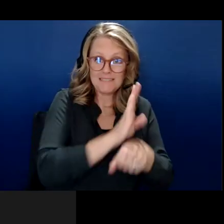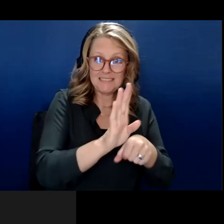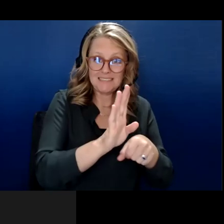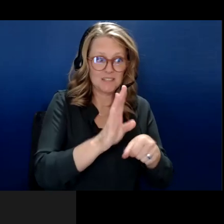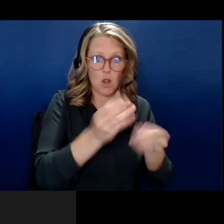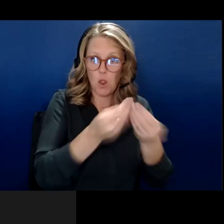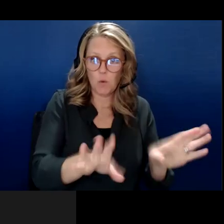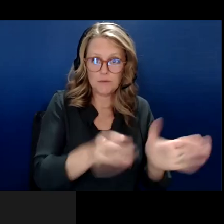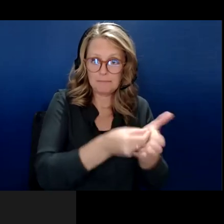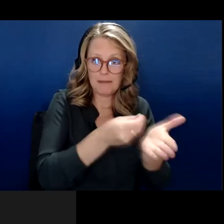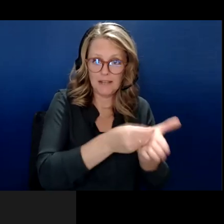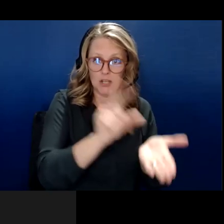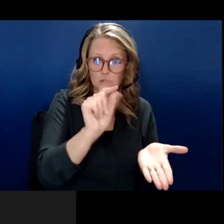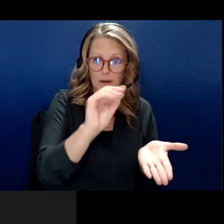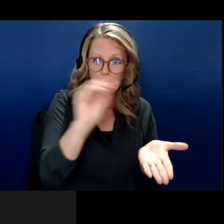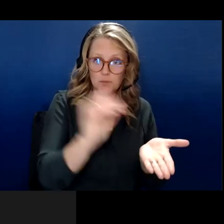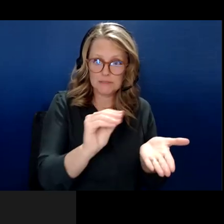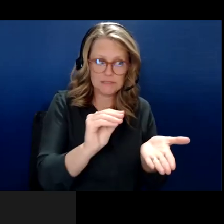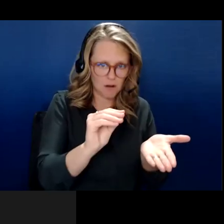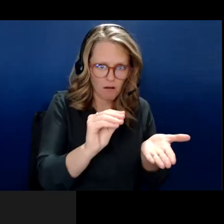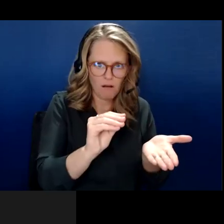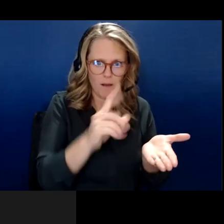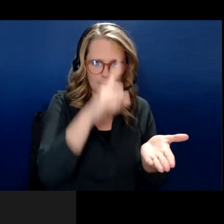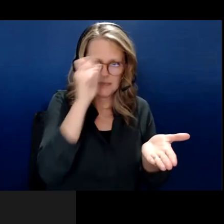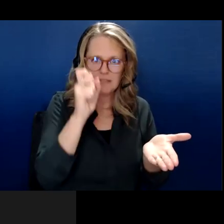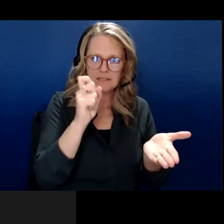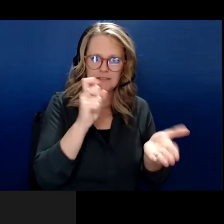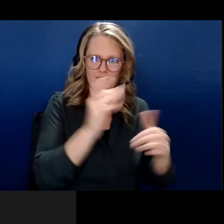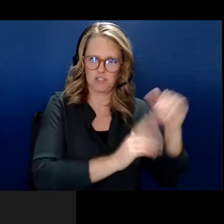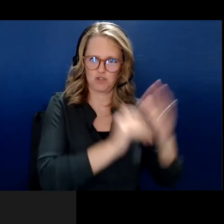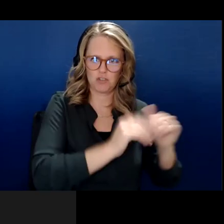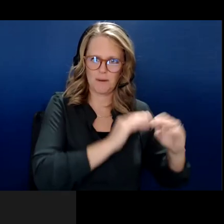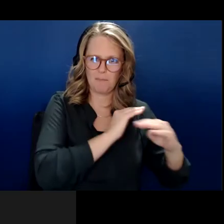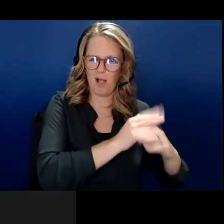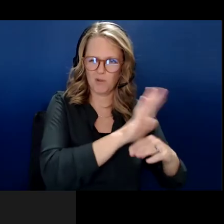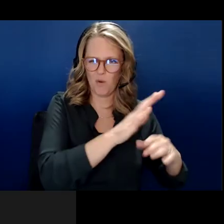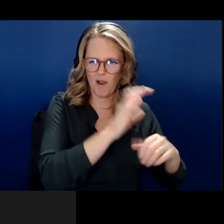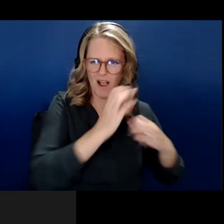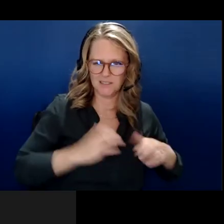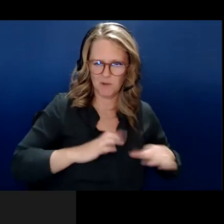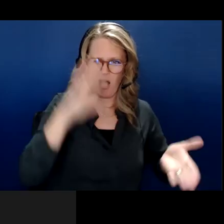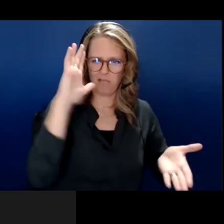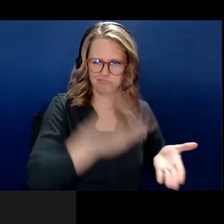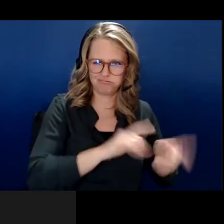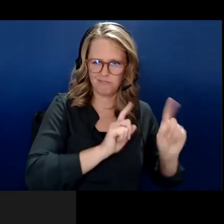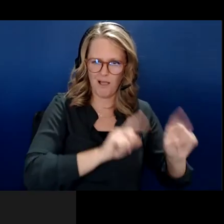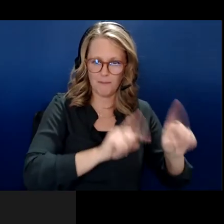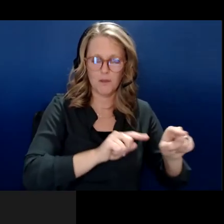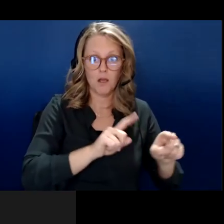If you're at 20% you are, you know, on the threshold or maybe falling right at behind the line